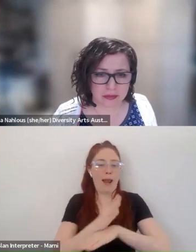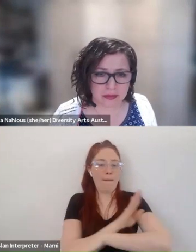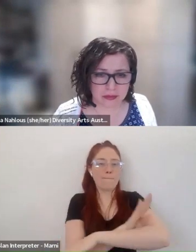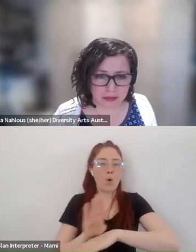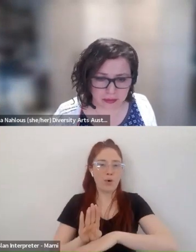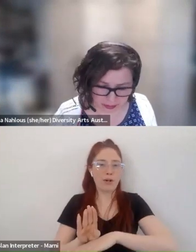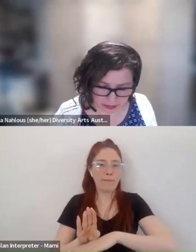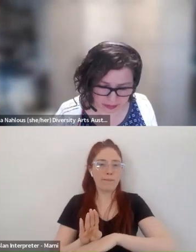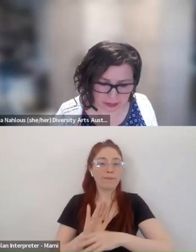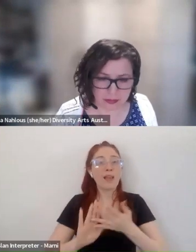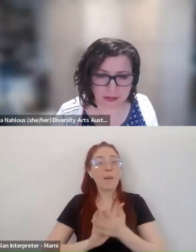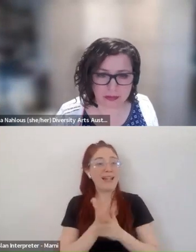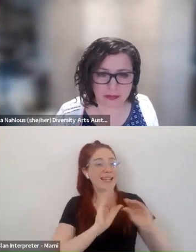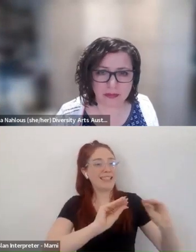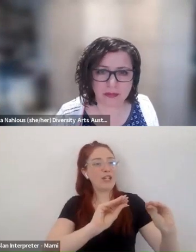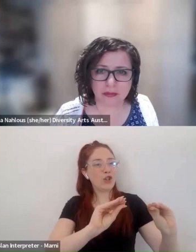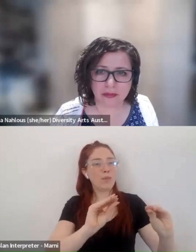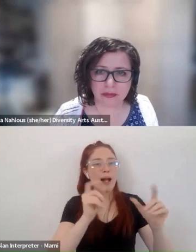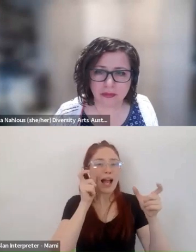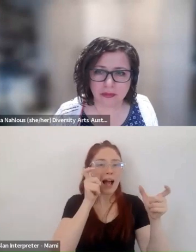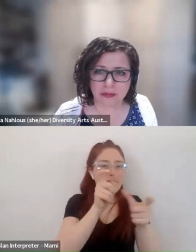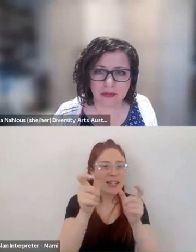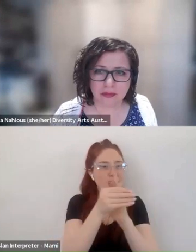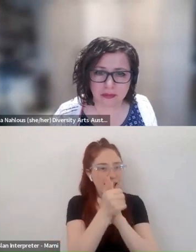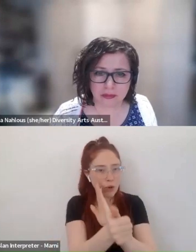skills, so that they are able to then sit on boards and feel